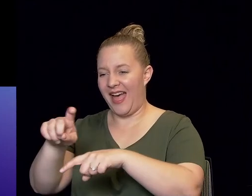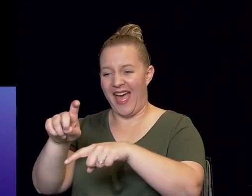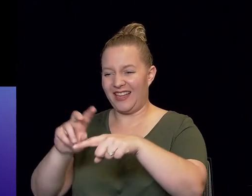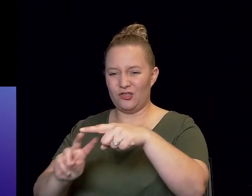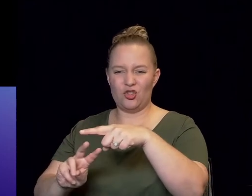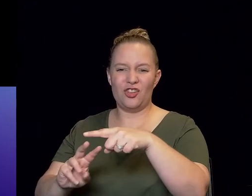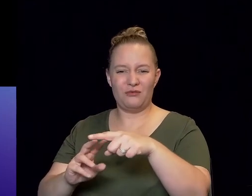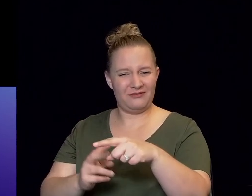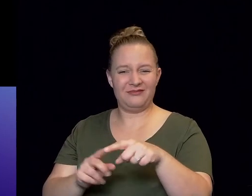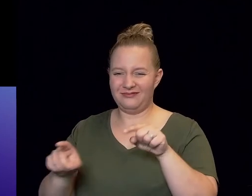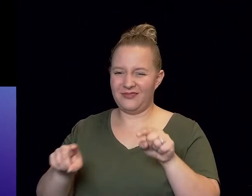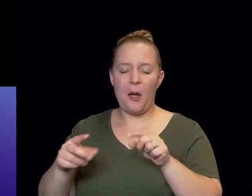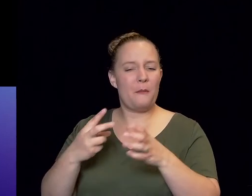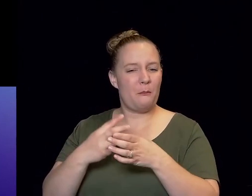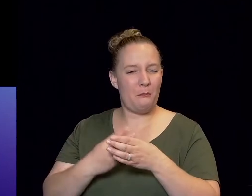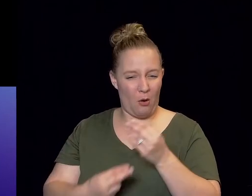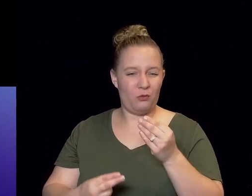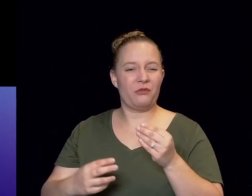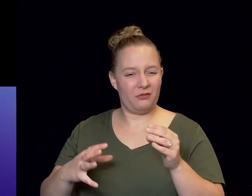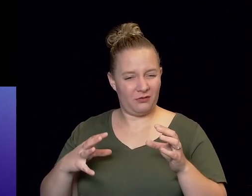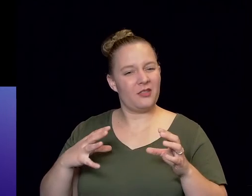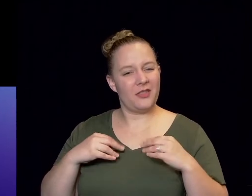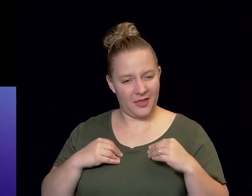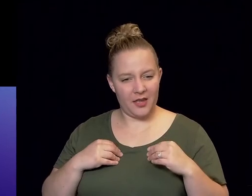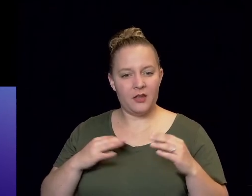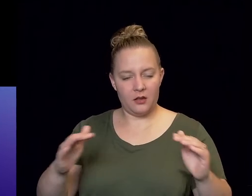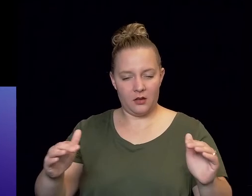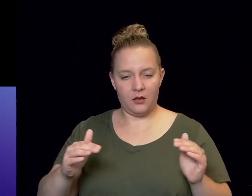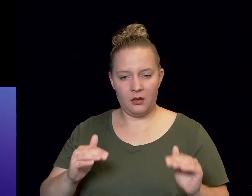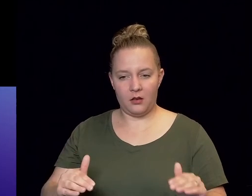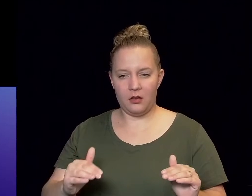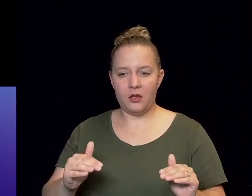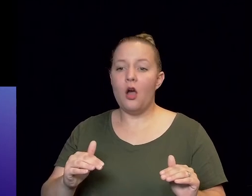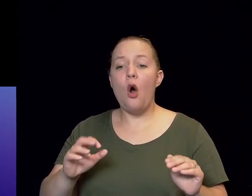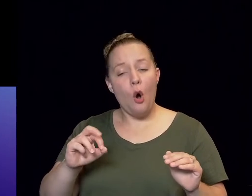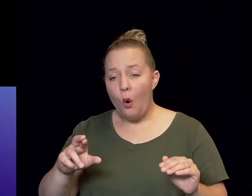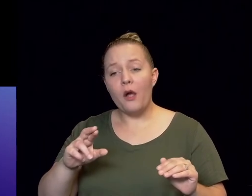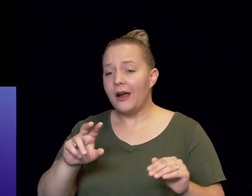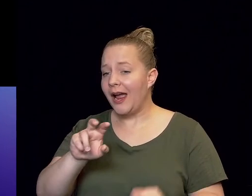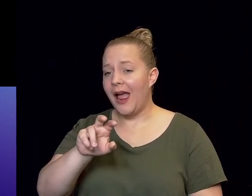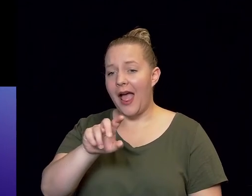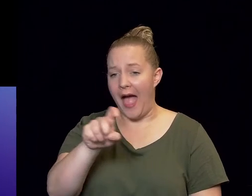So, either way there, You could also write this one over here as x divided by 2, if you would like.